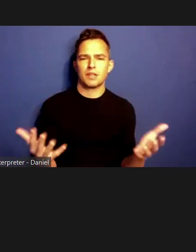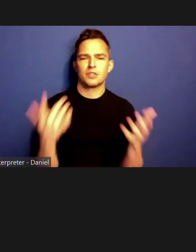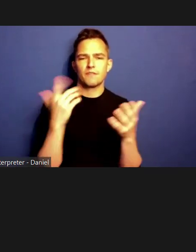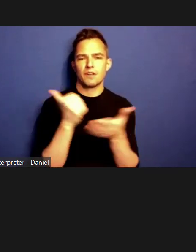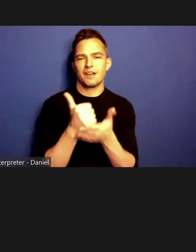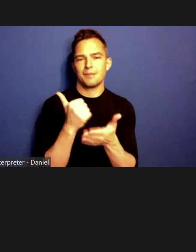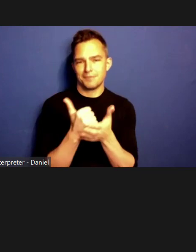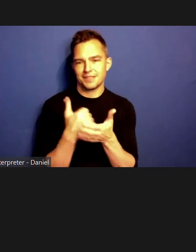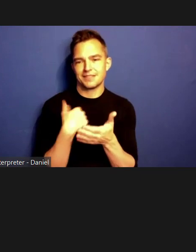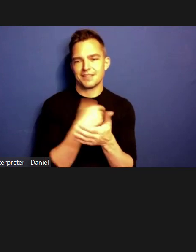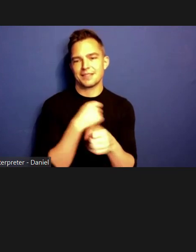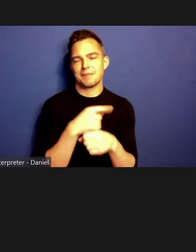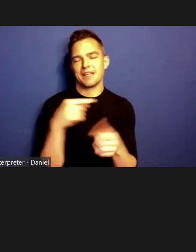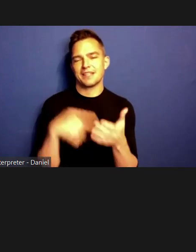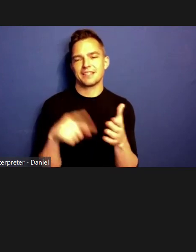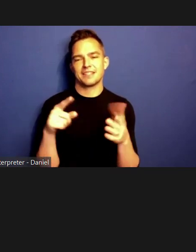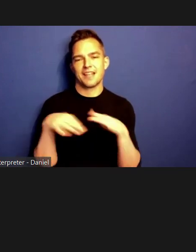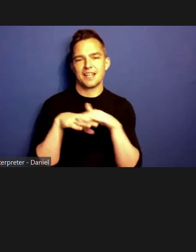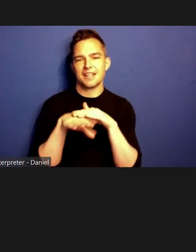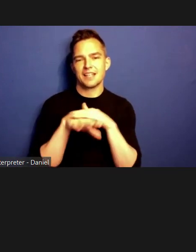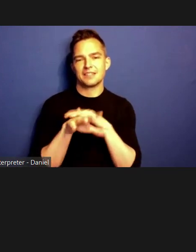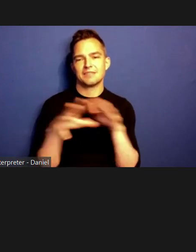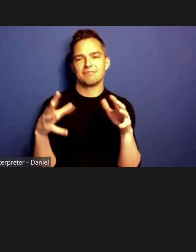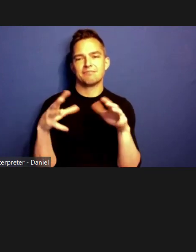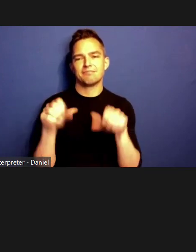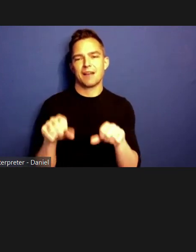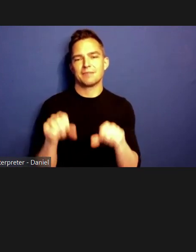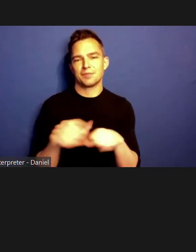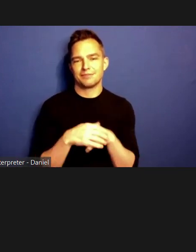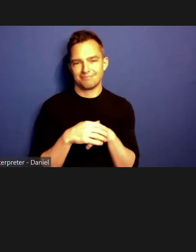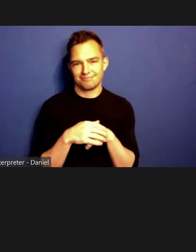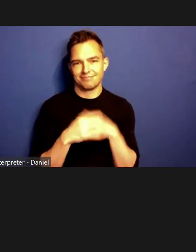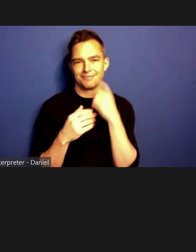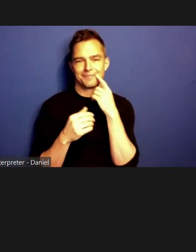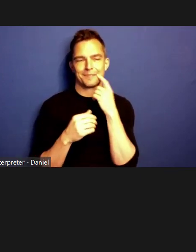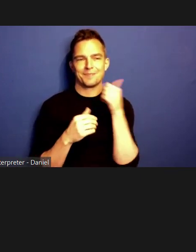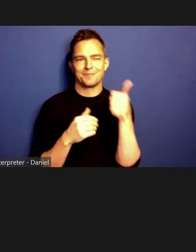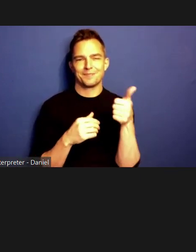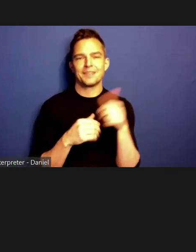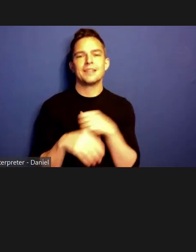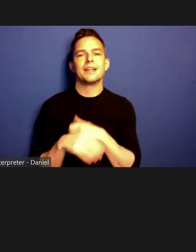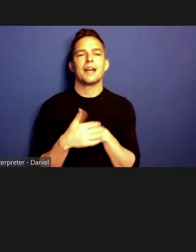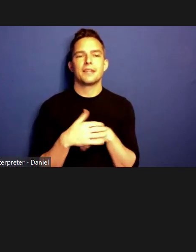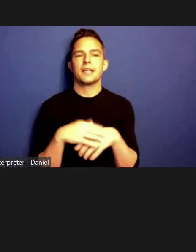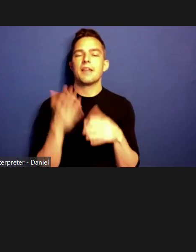possible, and thank you to our background crew.